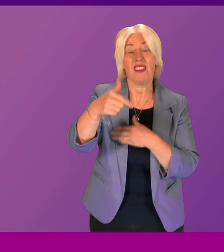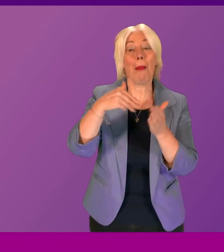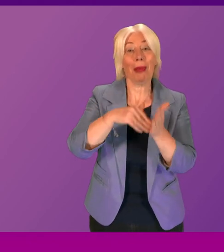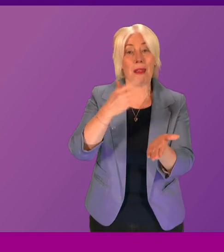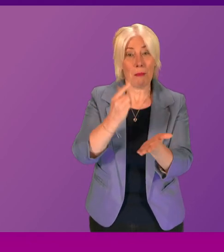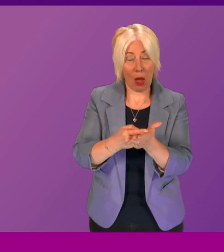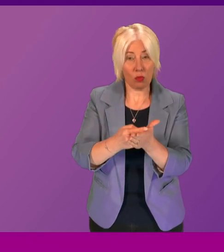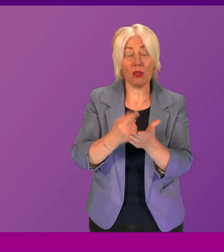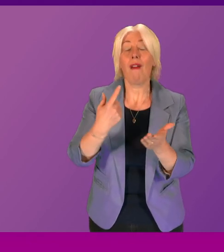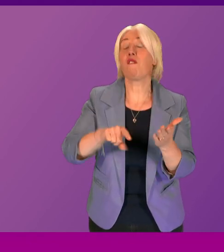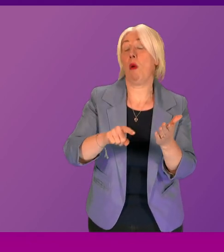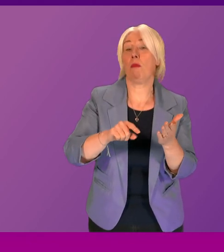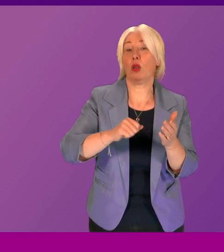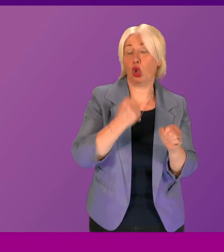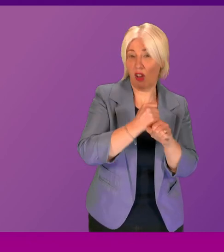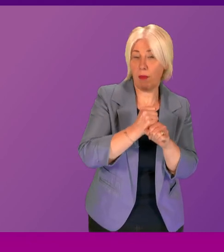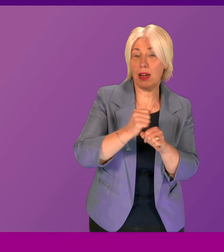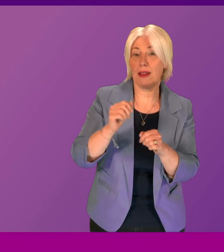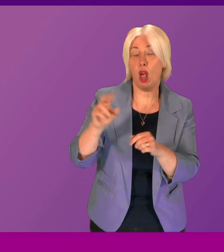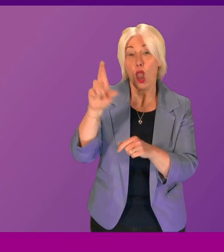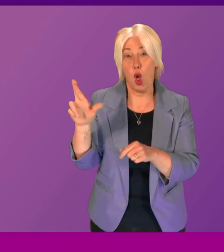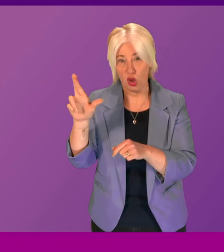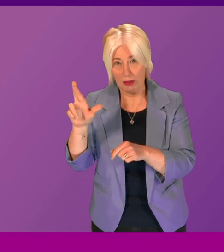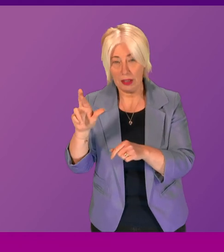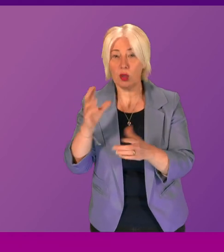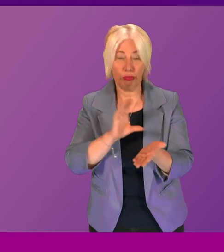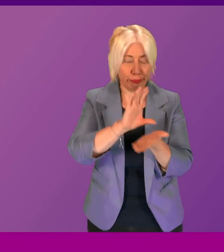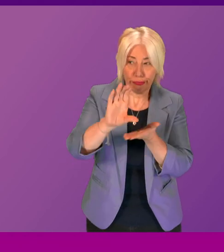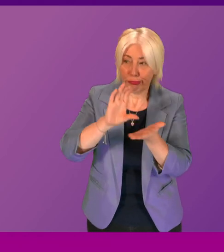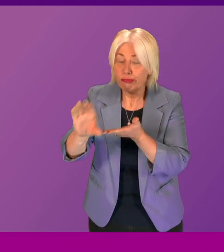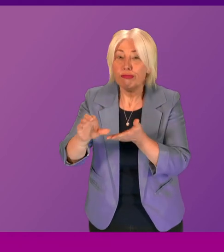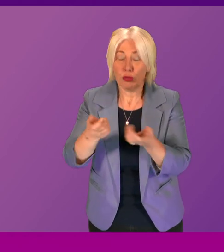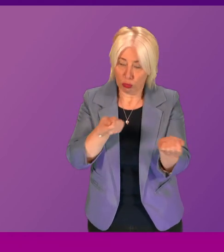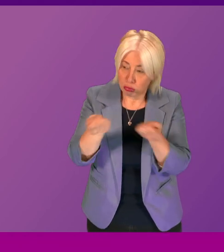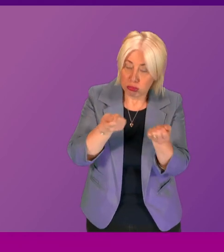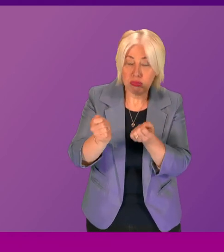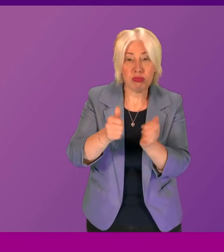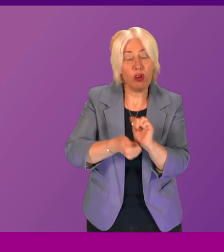national lottery funding into Scottish governing bodies of sports.